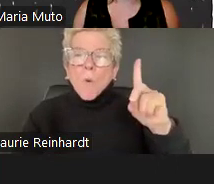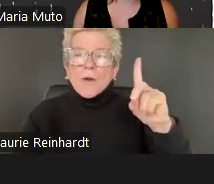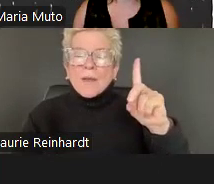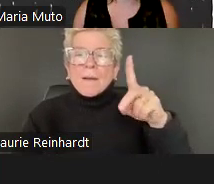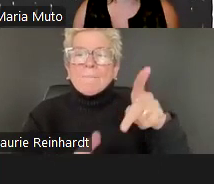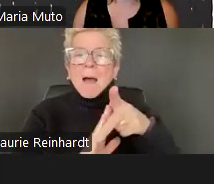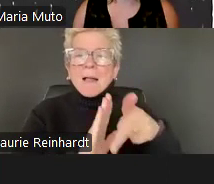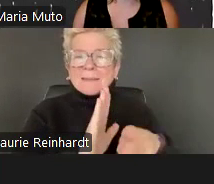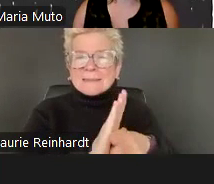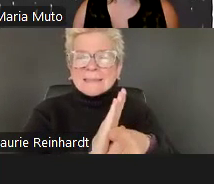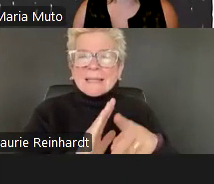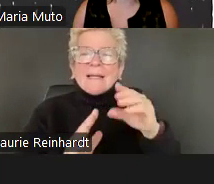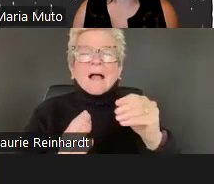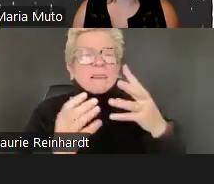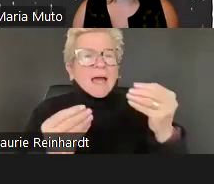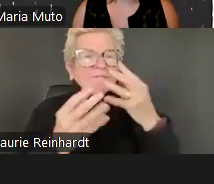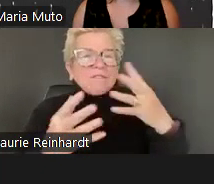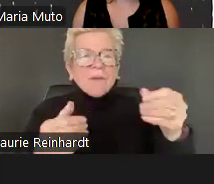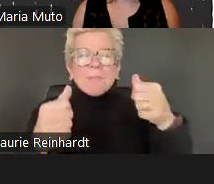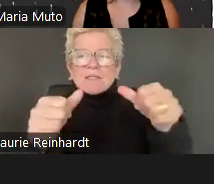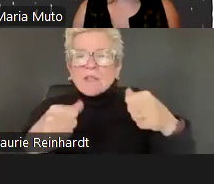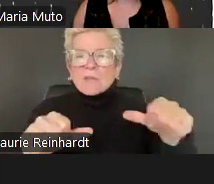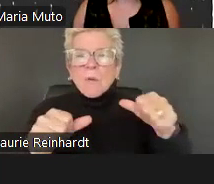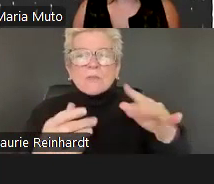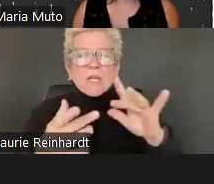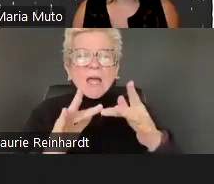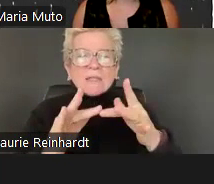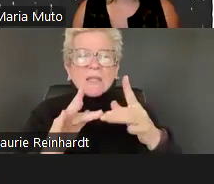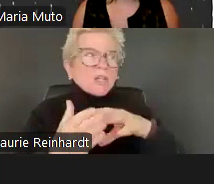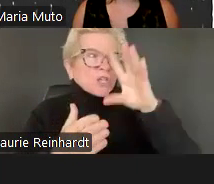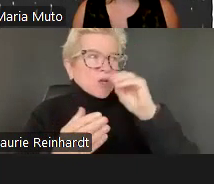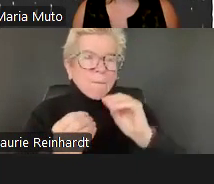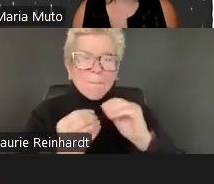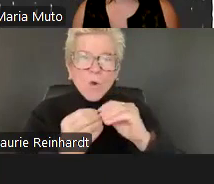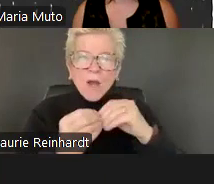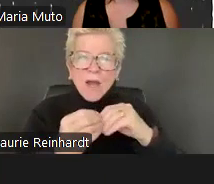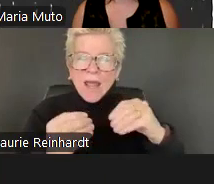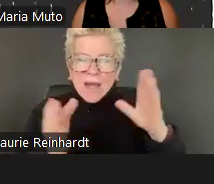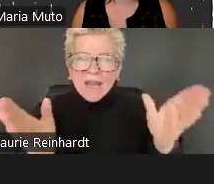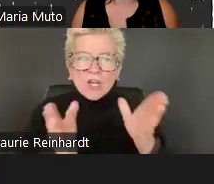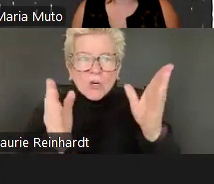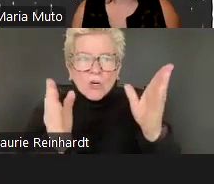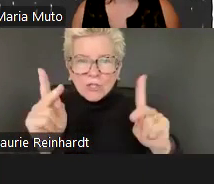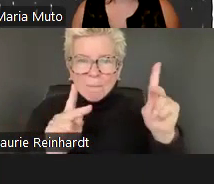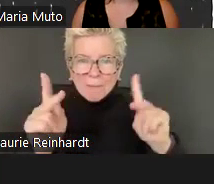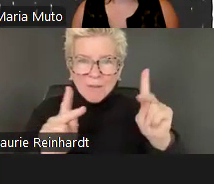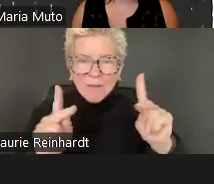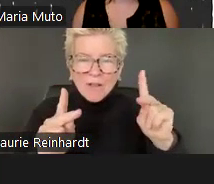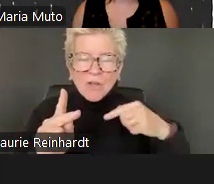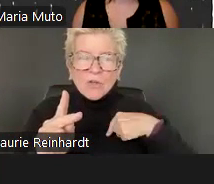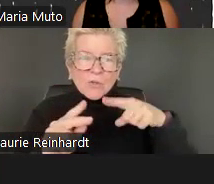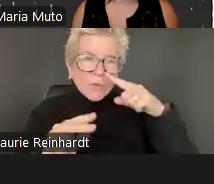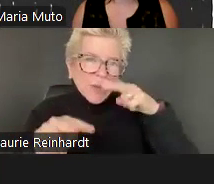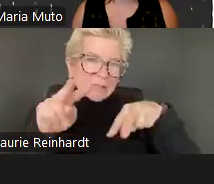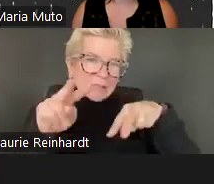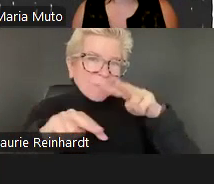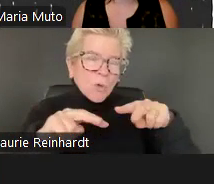posted online to learn more; I highly encourage folks to explore how creative you can be with